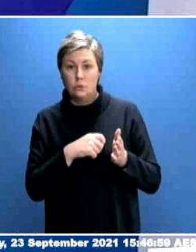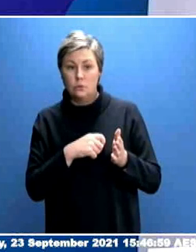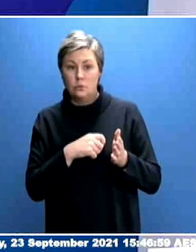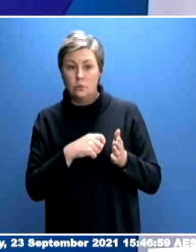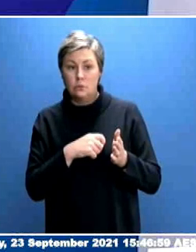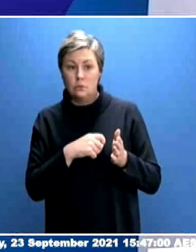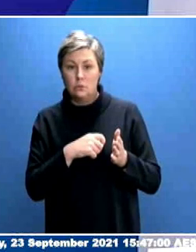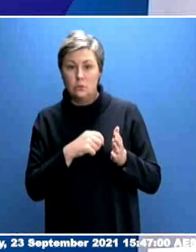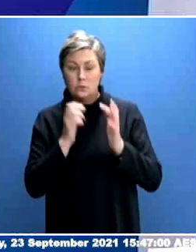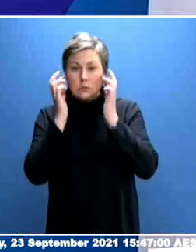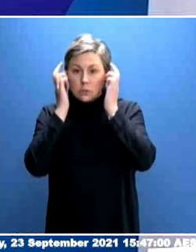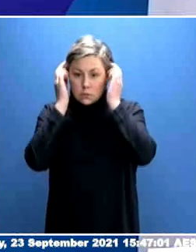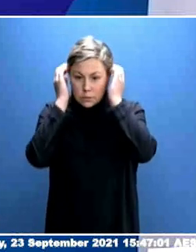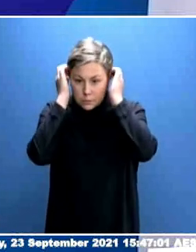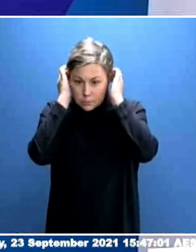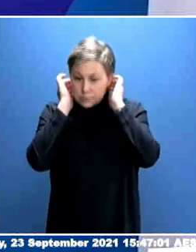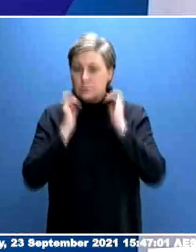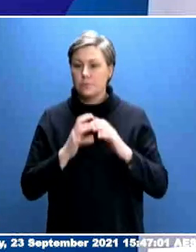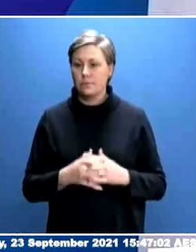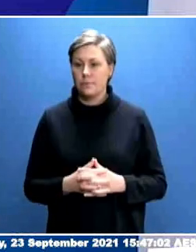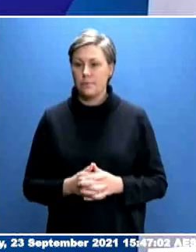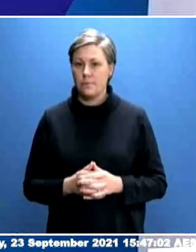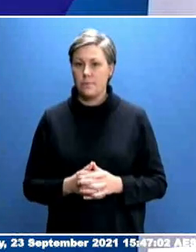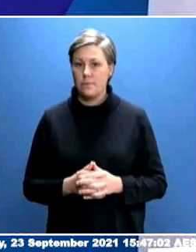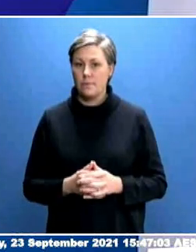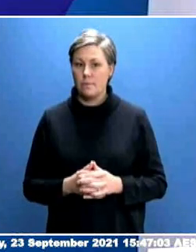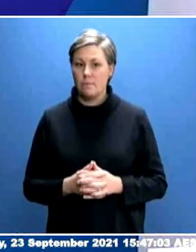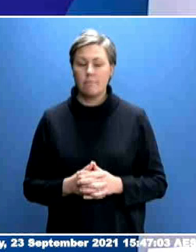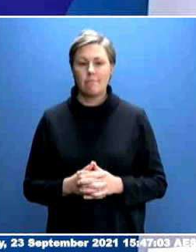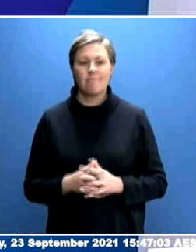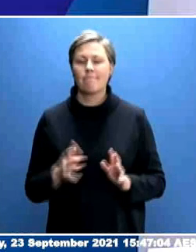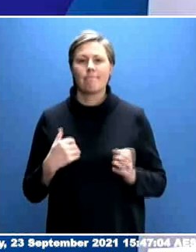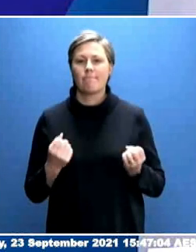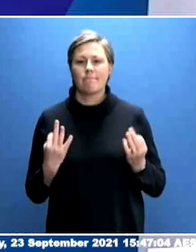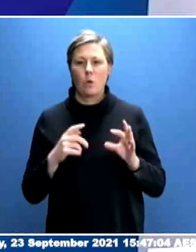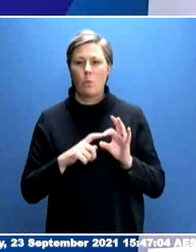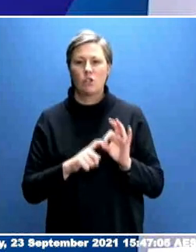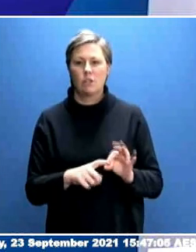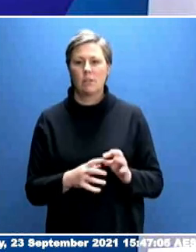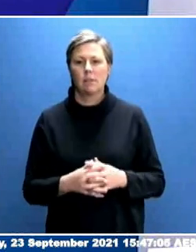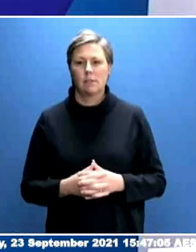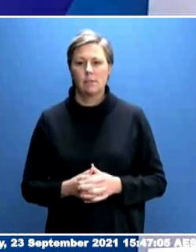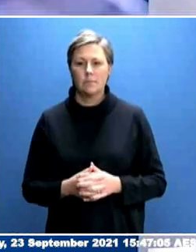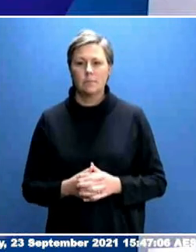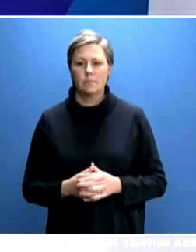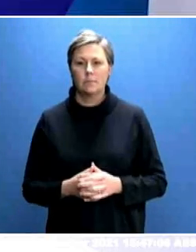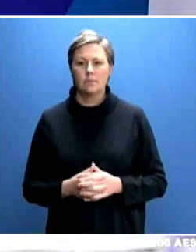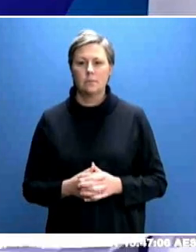No, thank you, Chair. That's correct, Chair. All right, thank you very much.